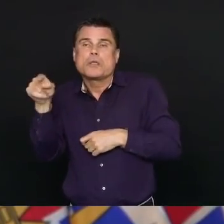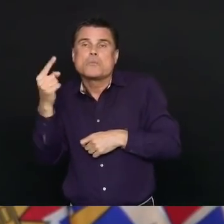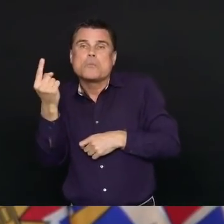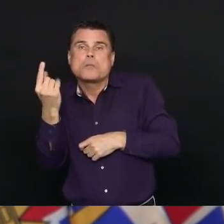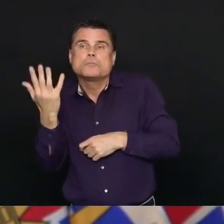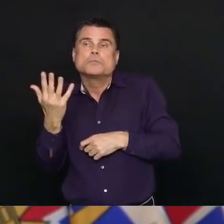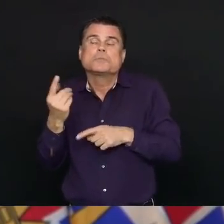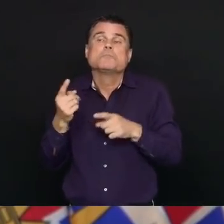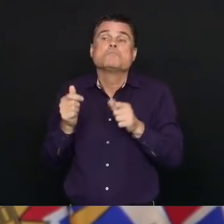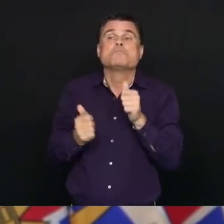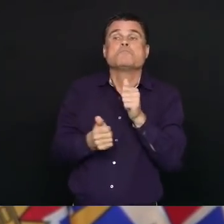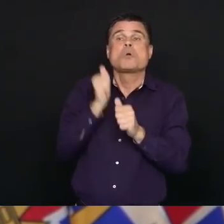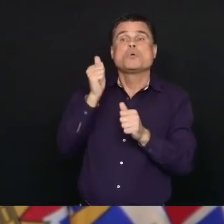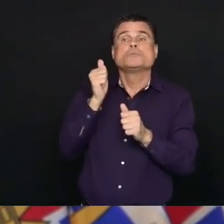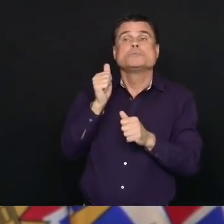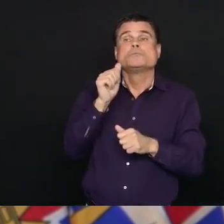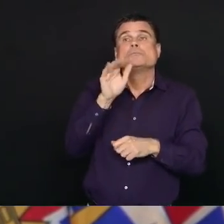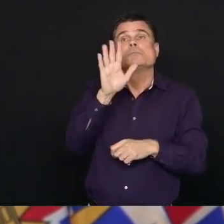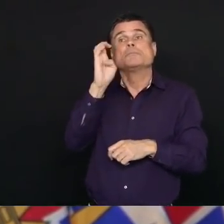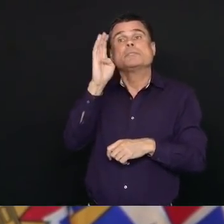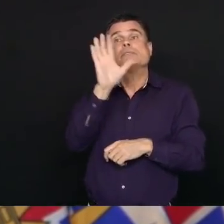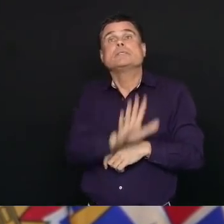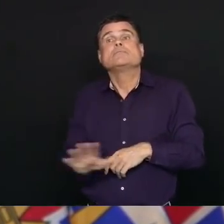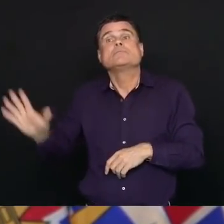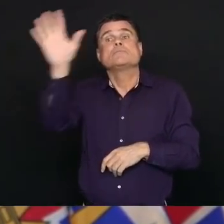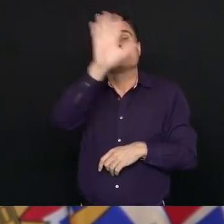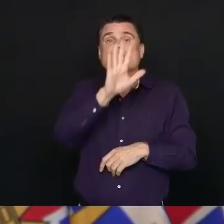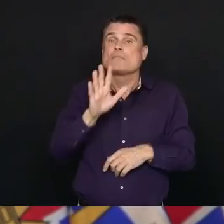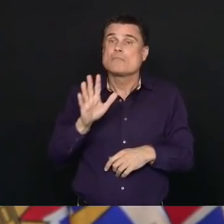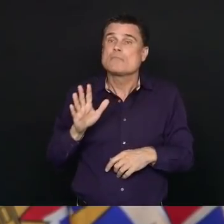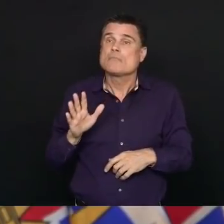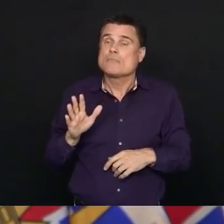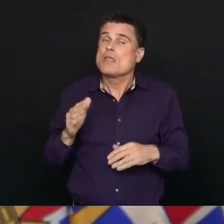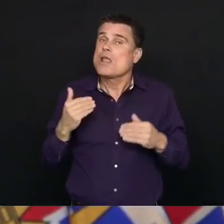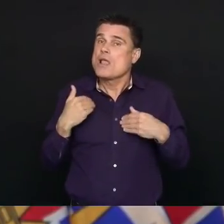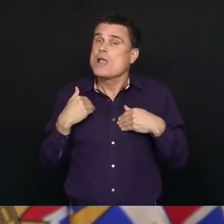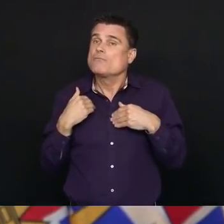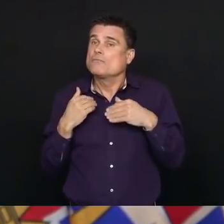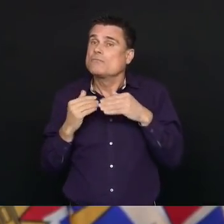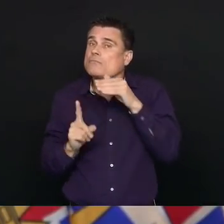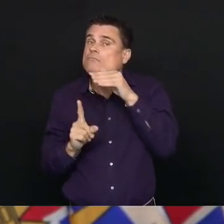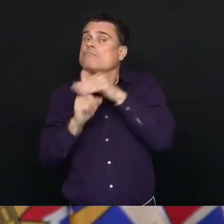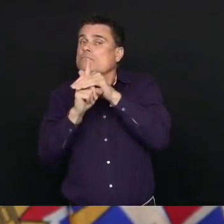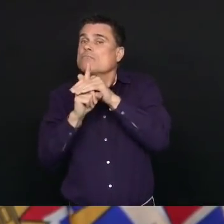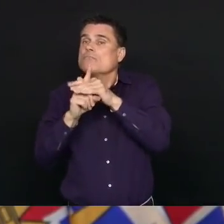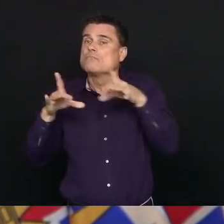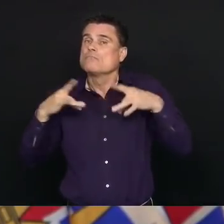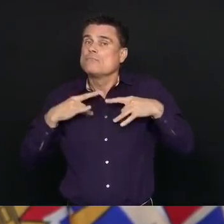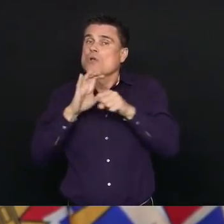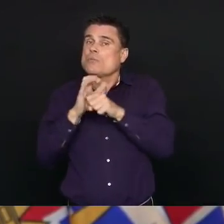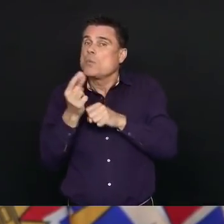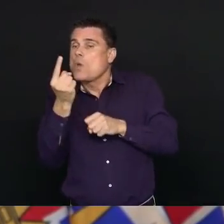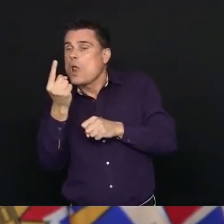Yes in many places where there is a single introductions for example. Although I will say that right now we have community transmission in most